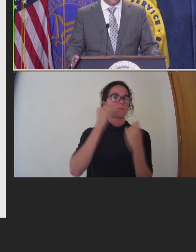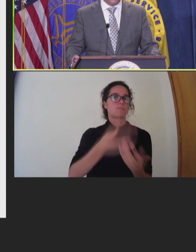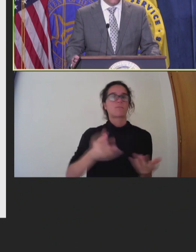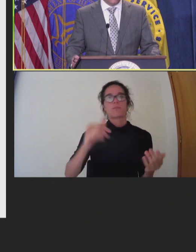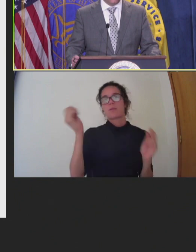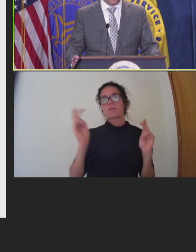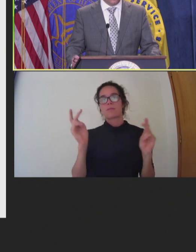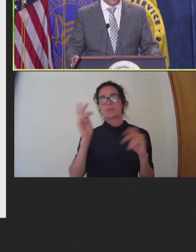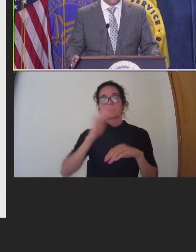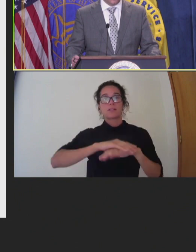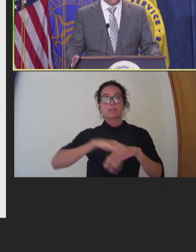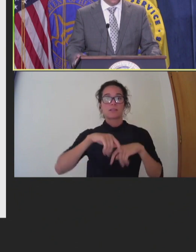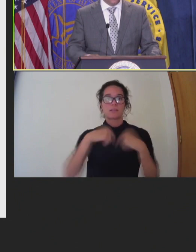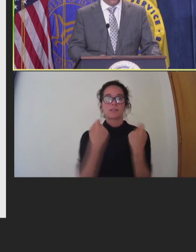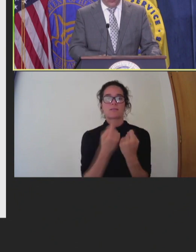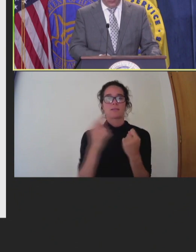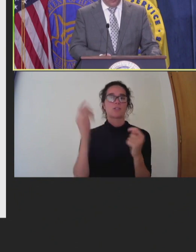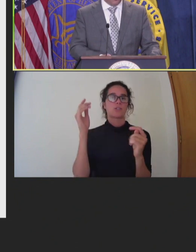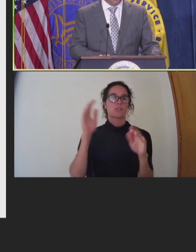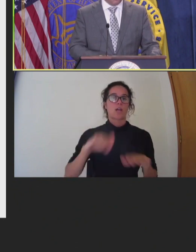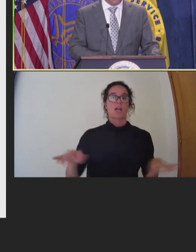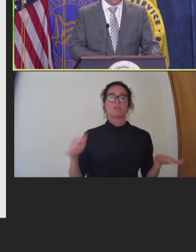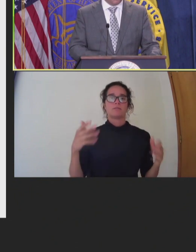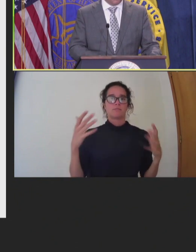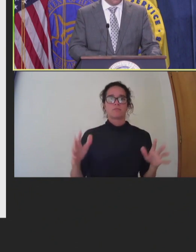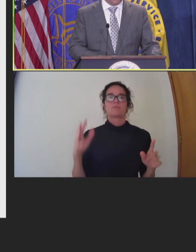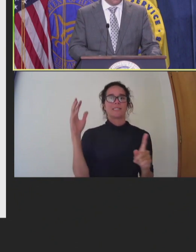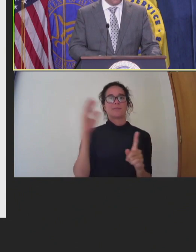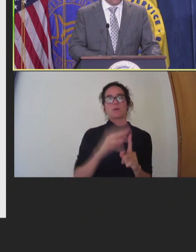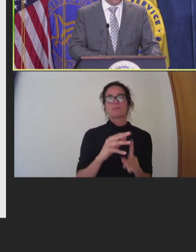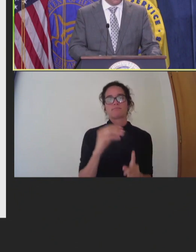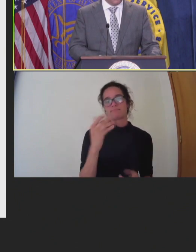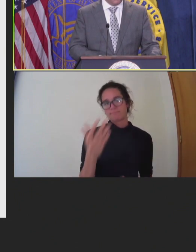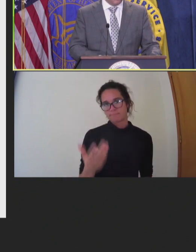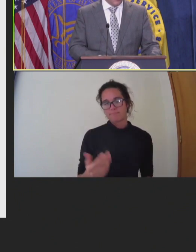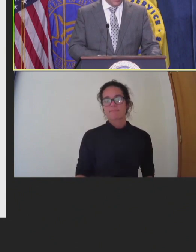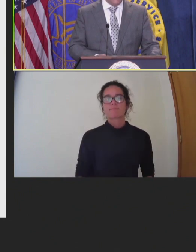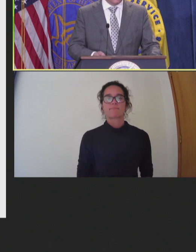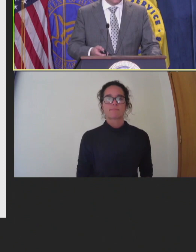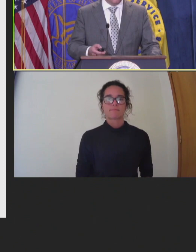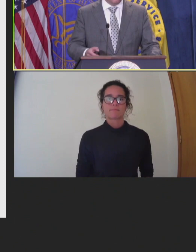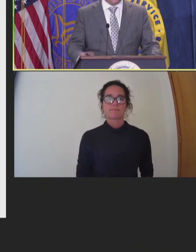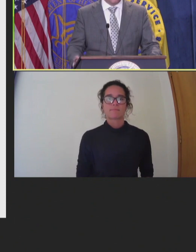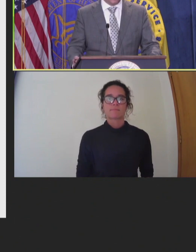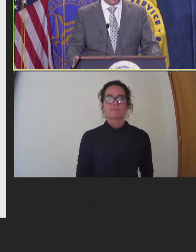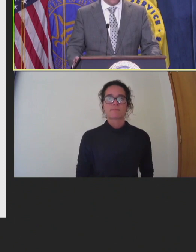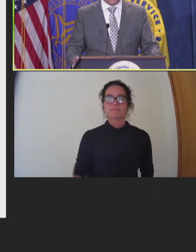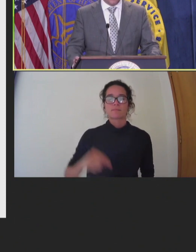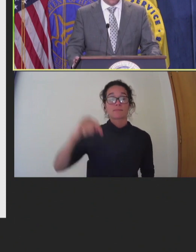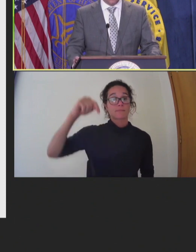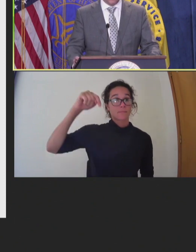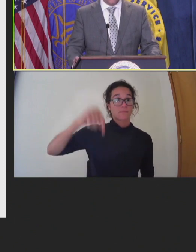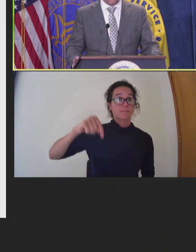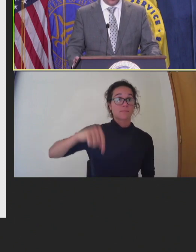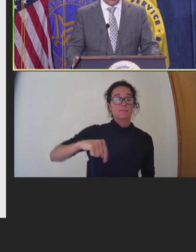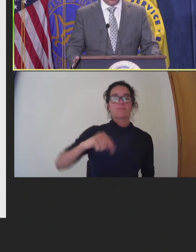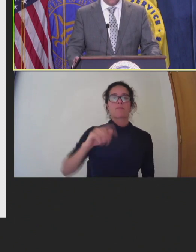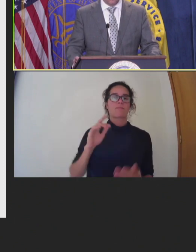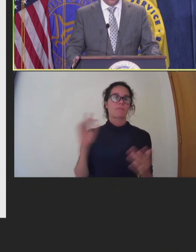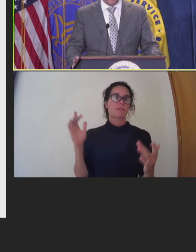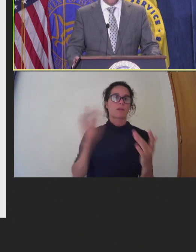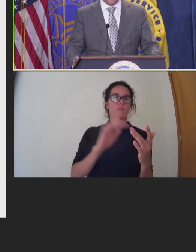this child had been exposed. And this was just the outreach. And we were able to get